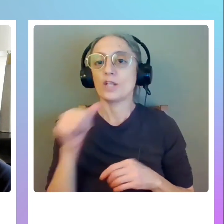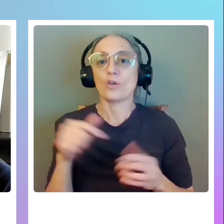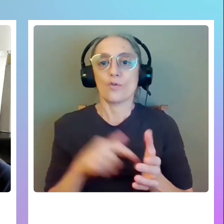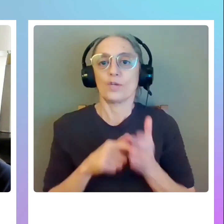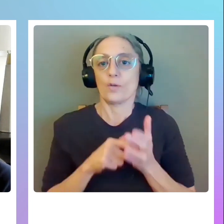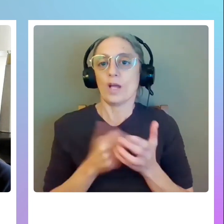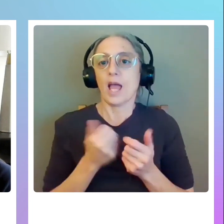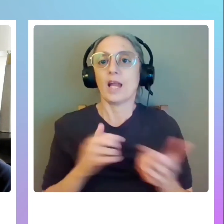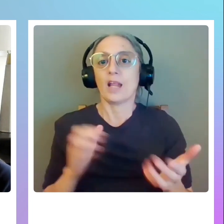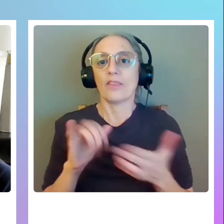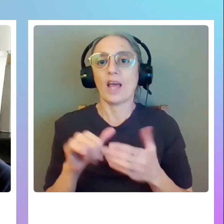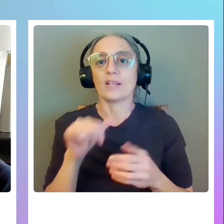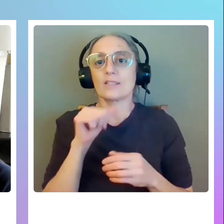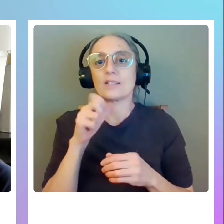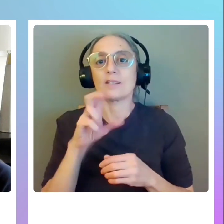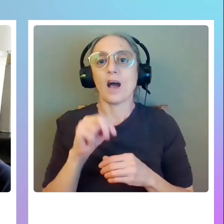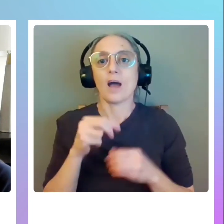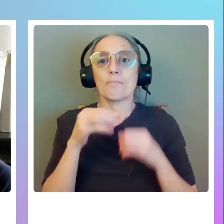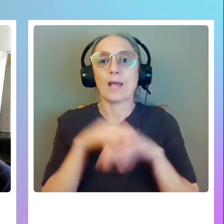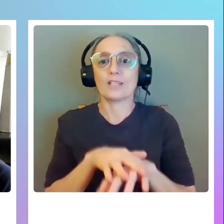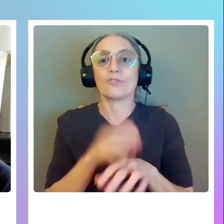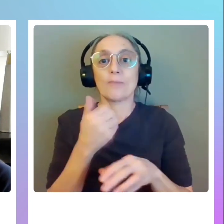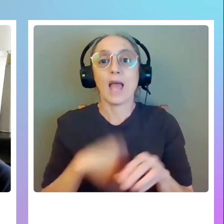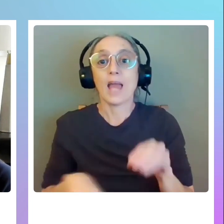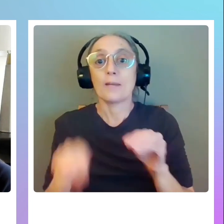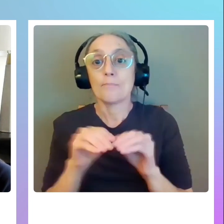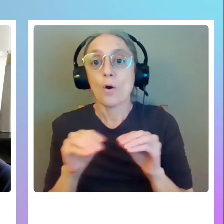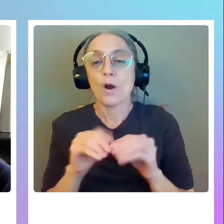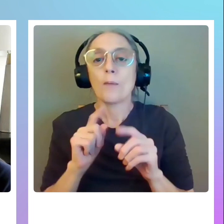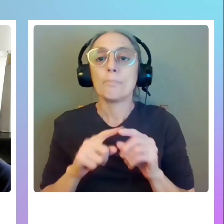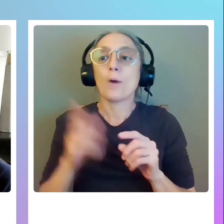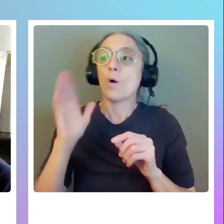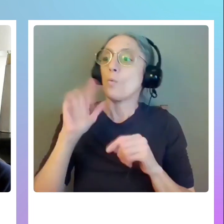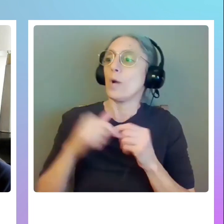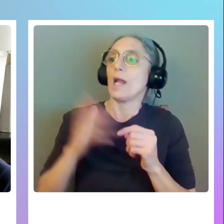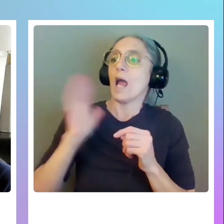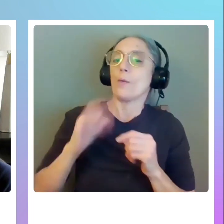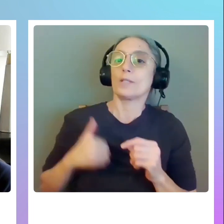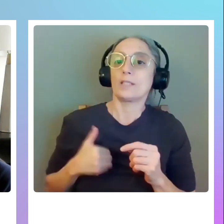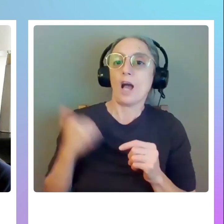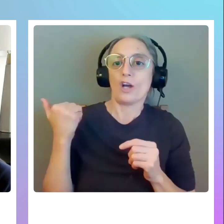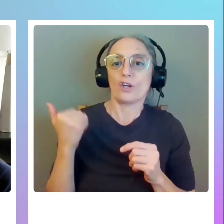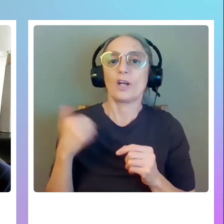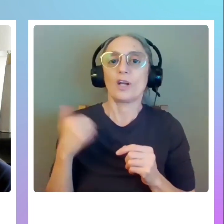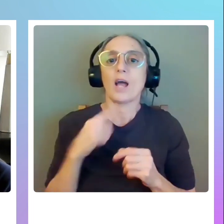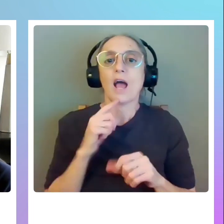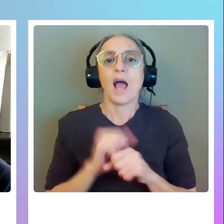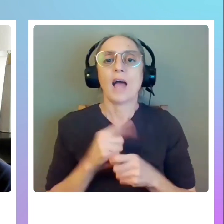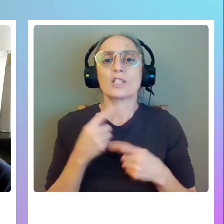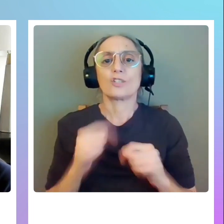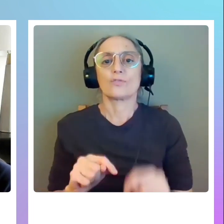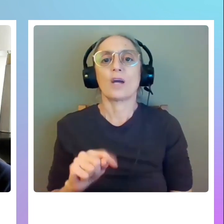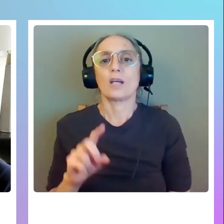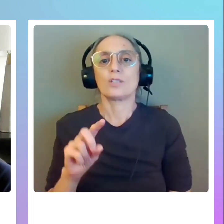that's non-mainstream anymore but when I was younger I actually tried Dragon NaturallySpeaking